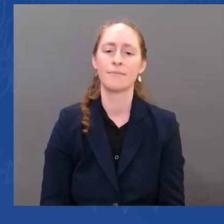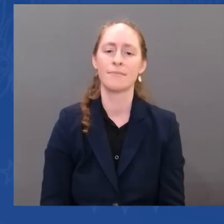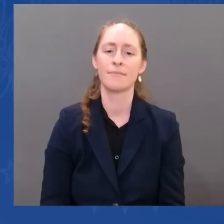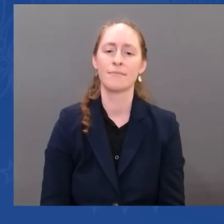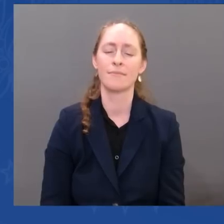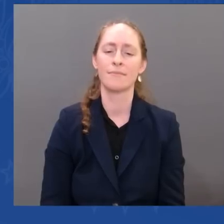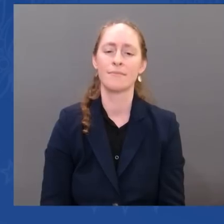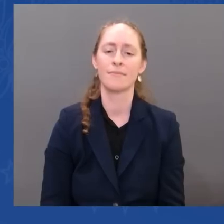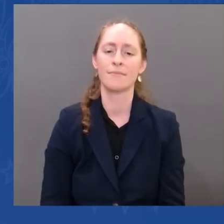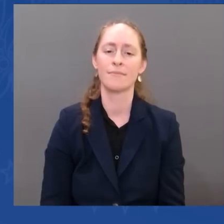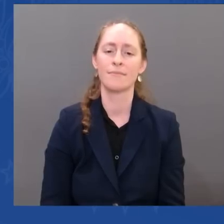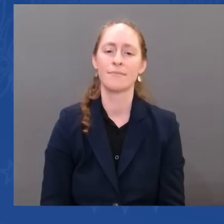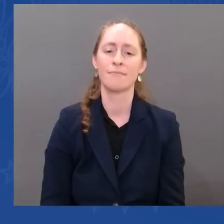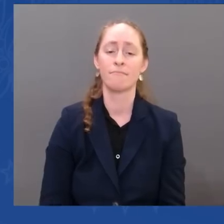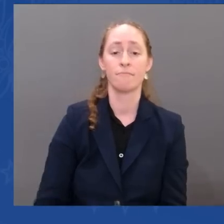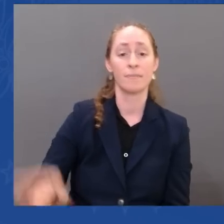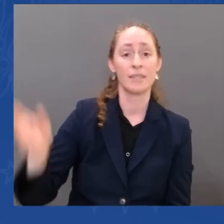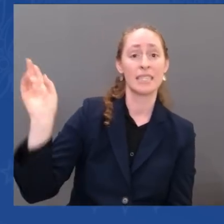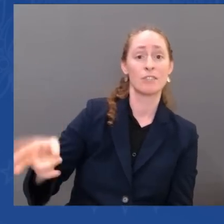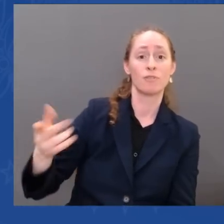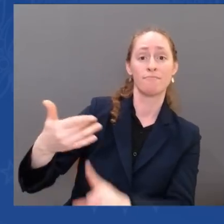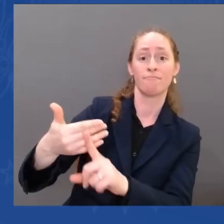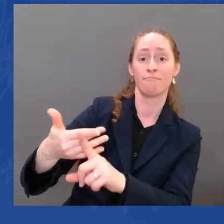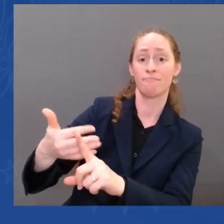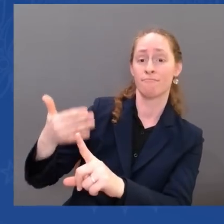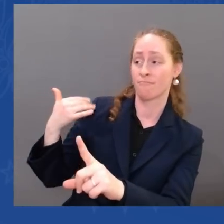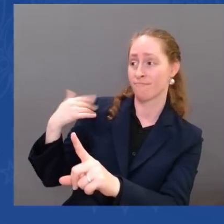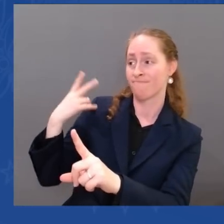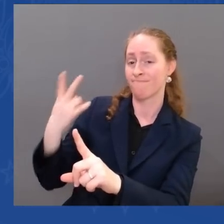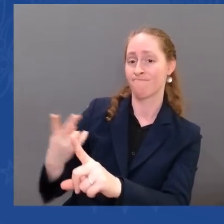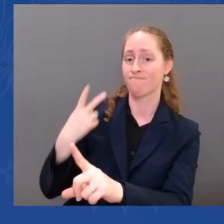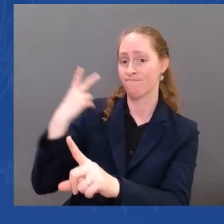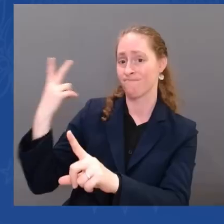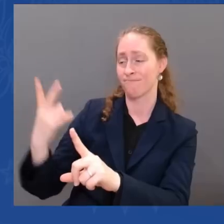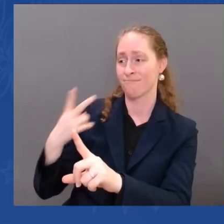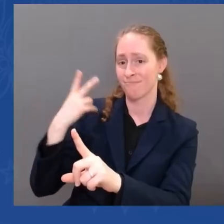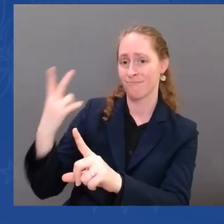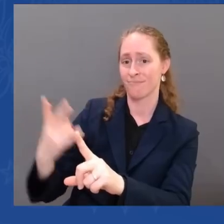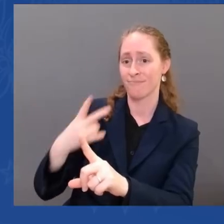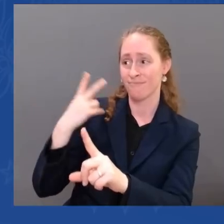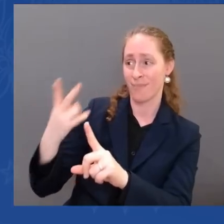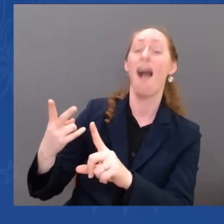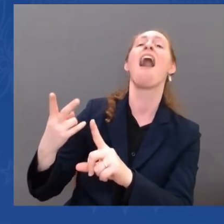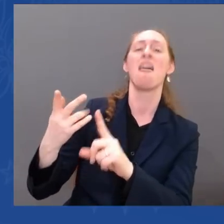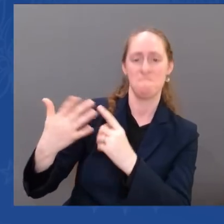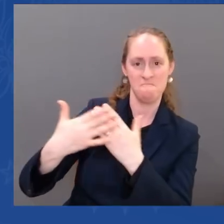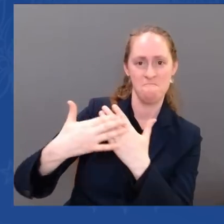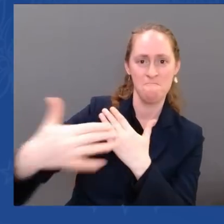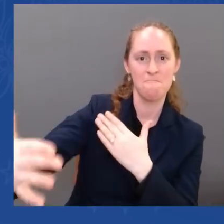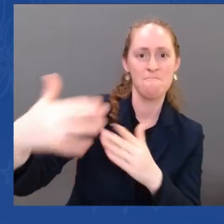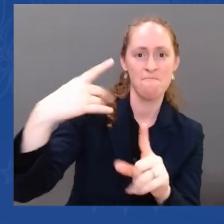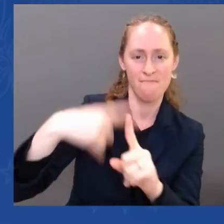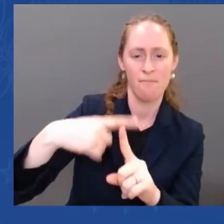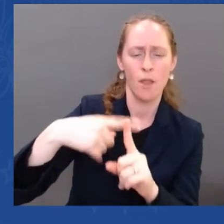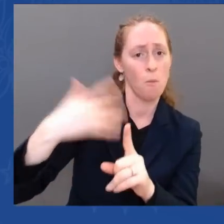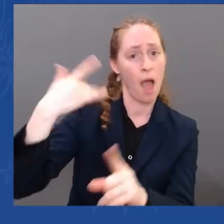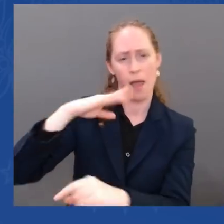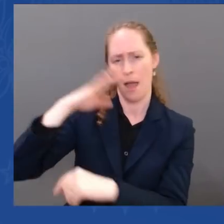We should never lose sight of what our ancestors fought for and that which we must now defend.